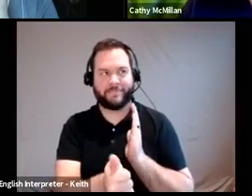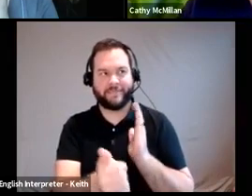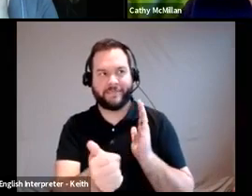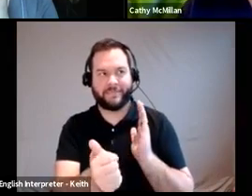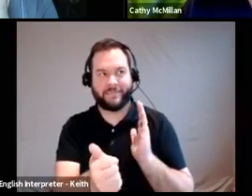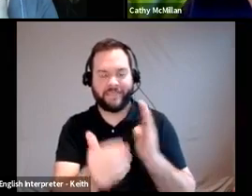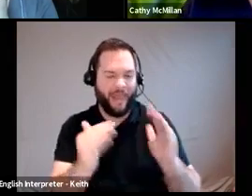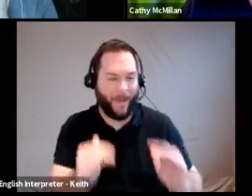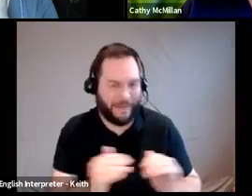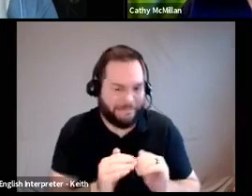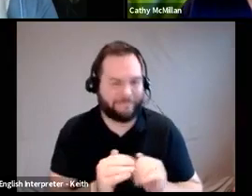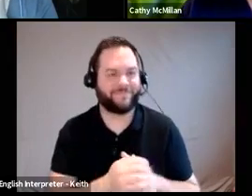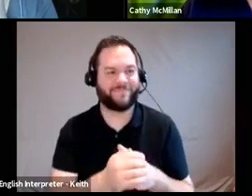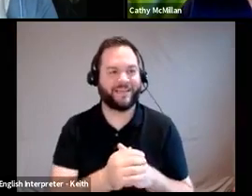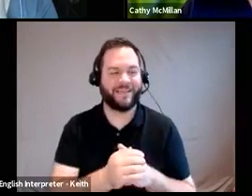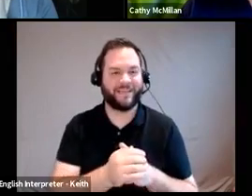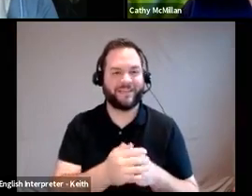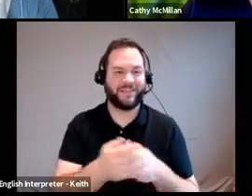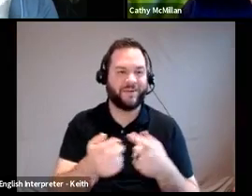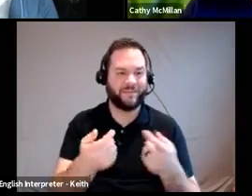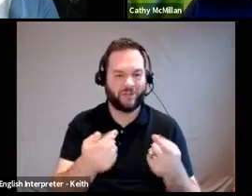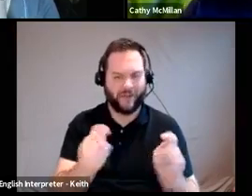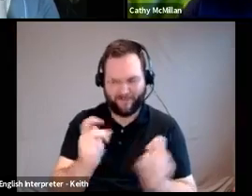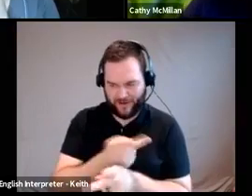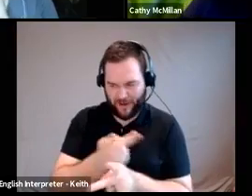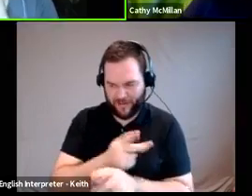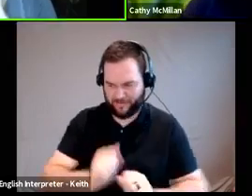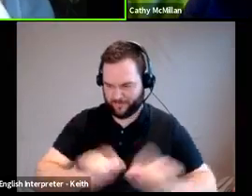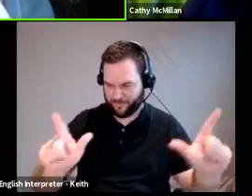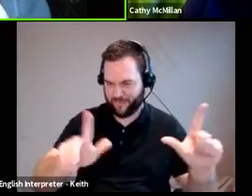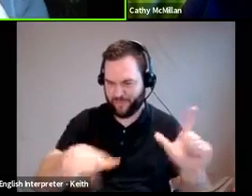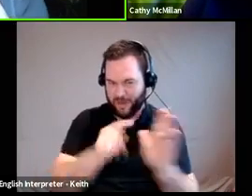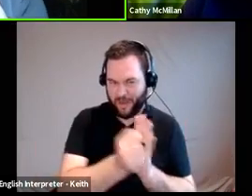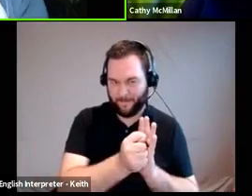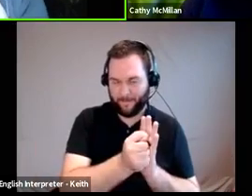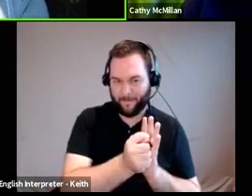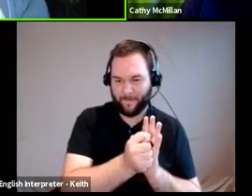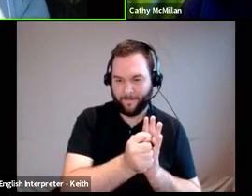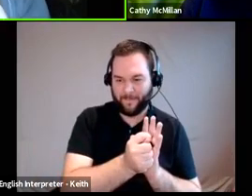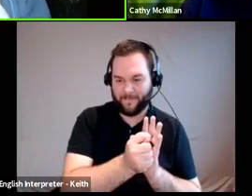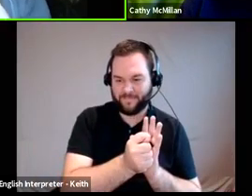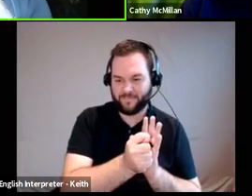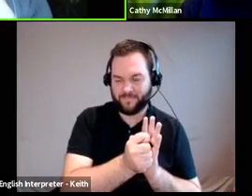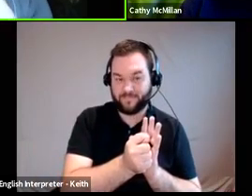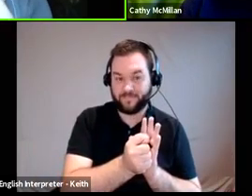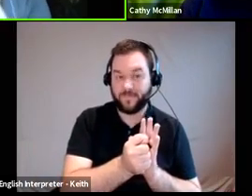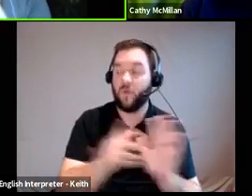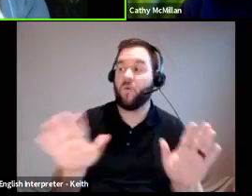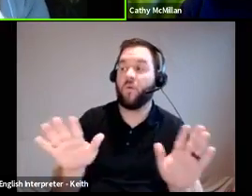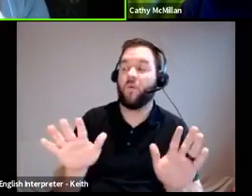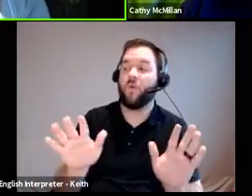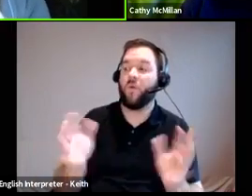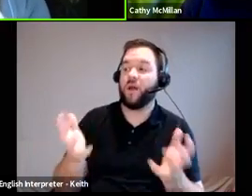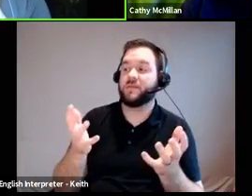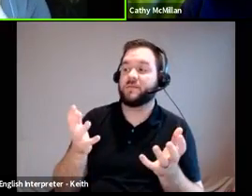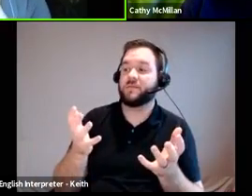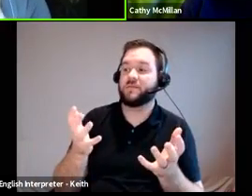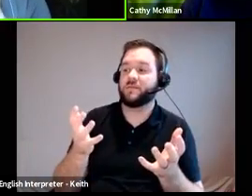skills are as ever. low, so. low. So, minute well. So you can also. Yeah